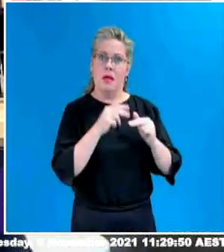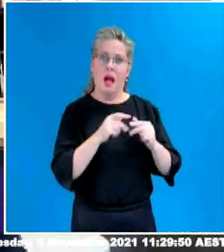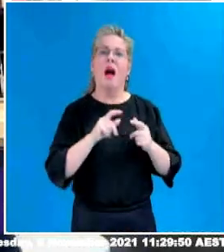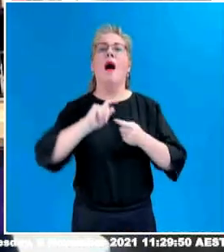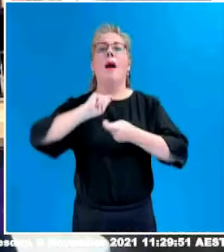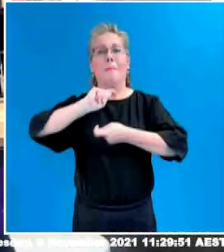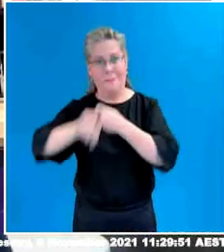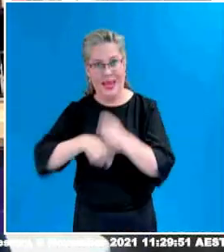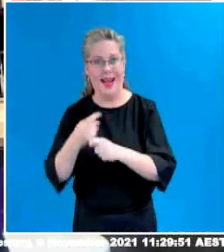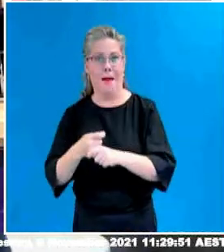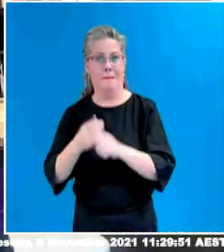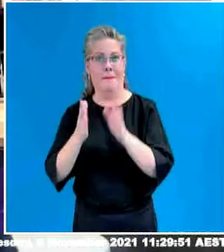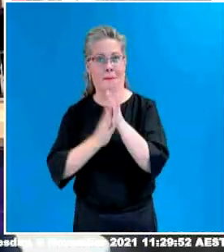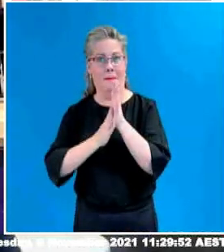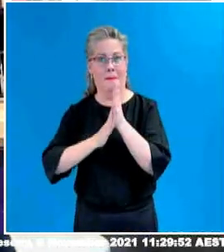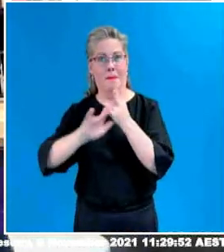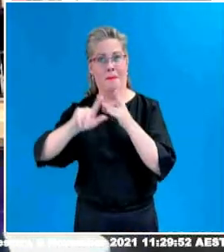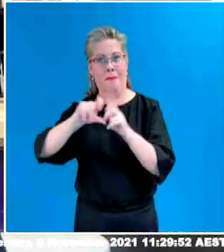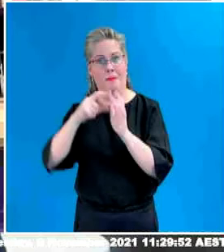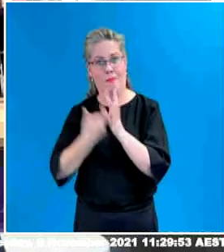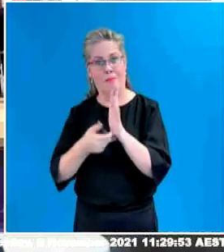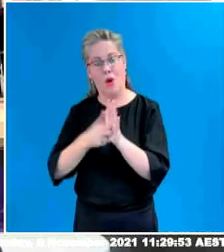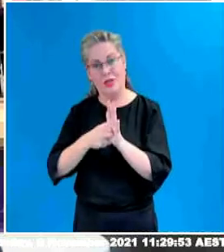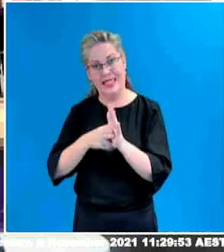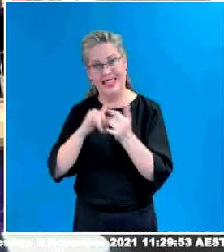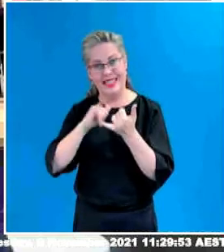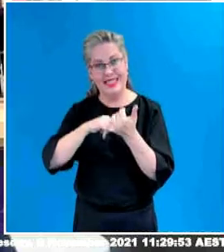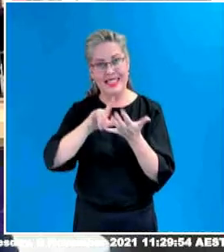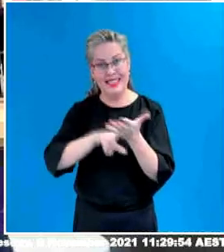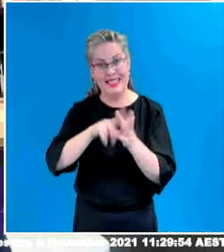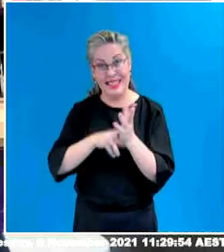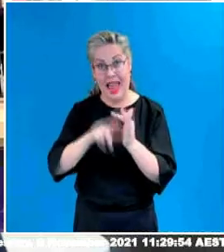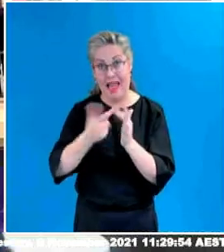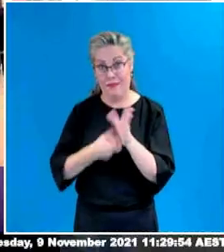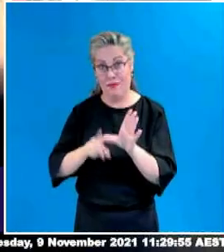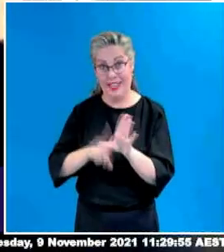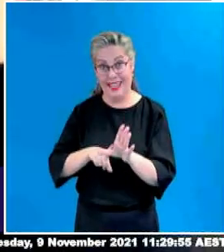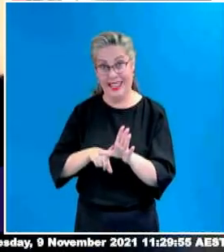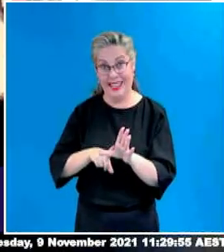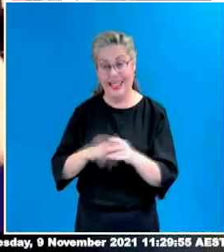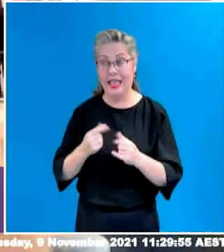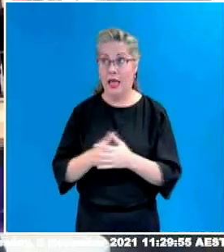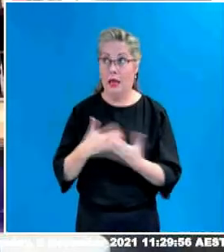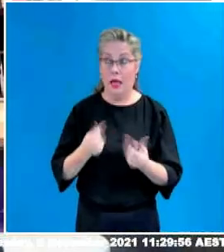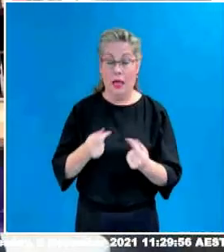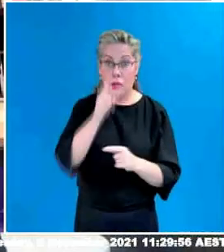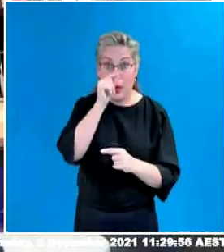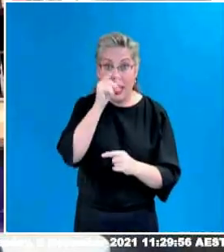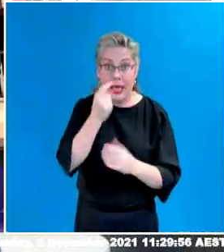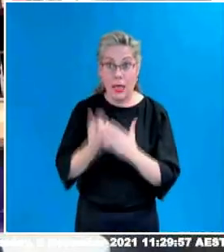That may very well happen in the workplaces you mentioned or in many other workplaces in Australia.